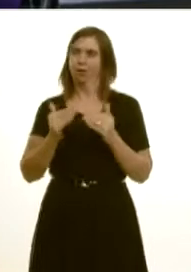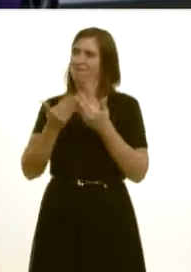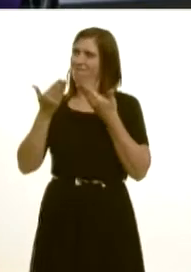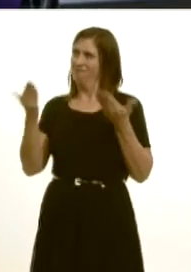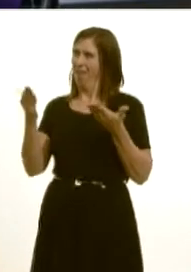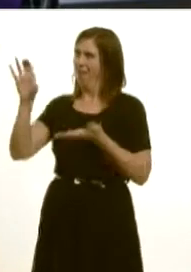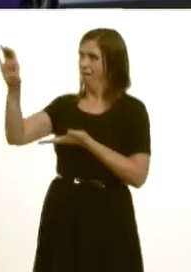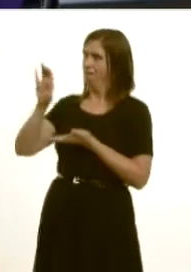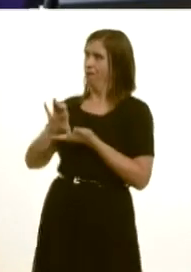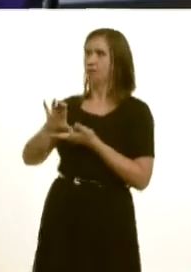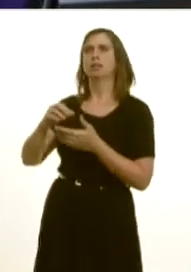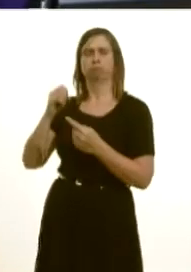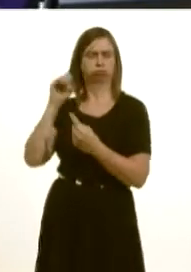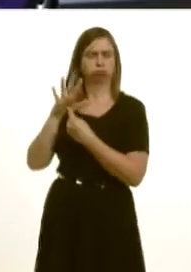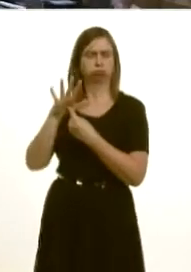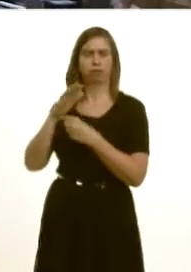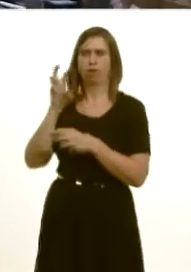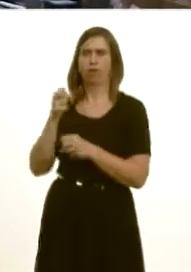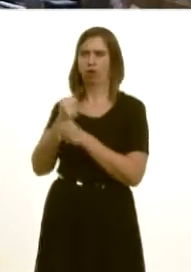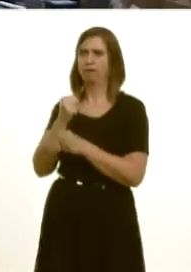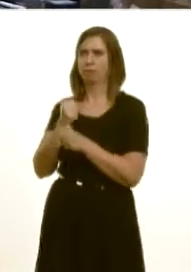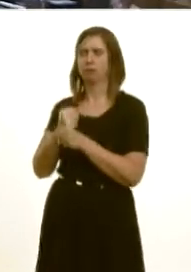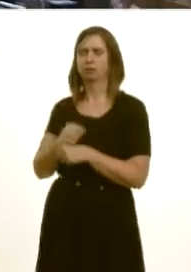Llywodraeth Cymru. Alun Ffred Jones: Mae cyllido teg yn golygu